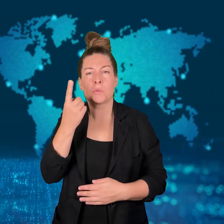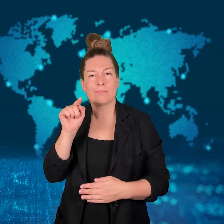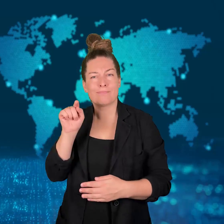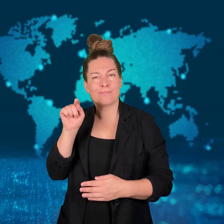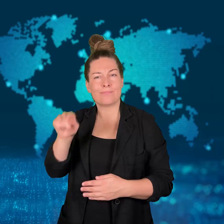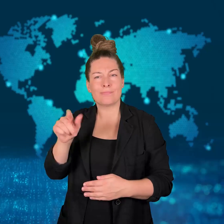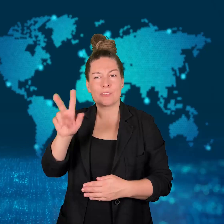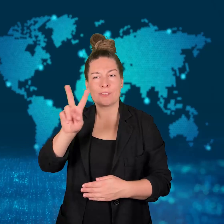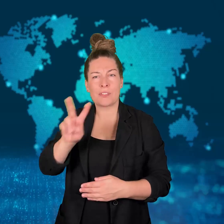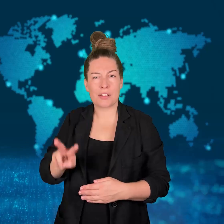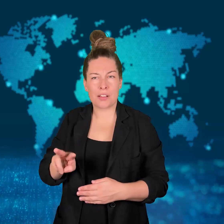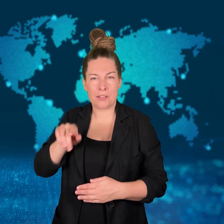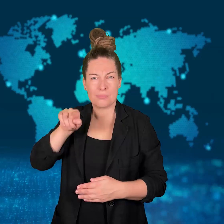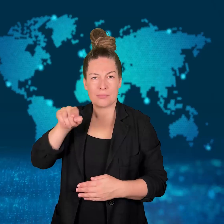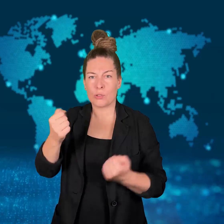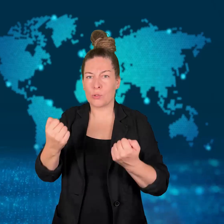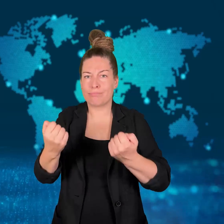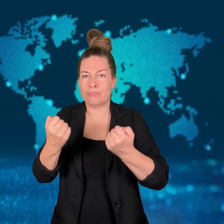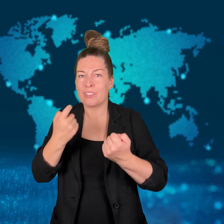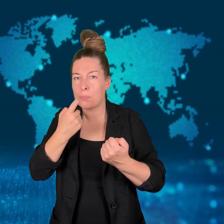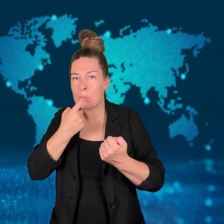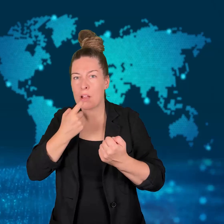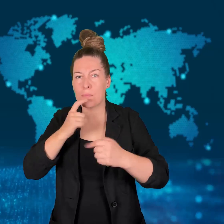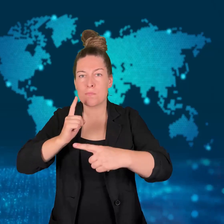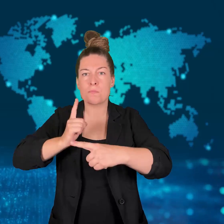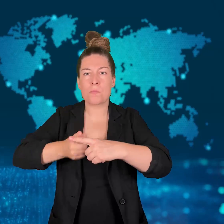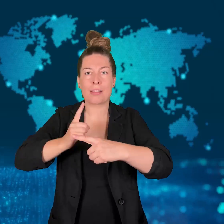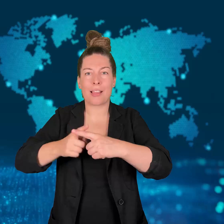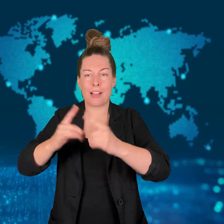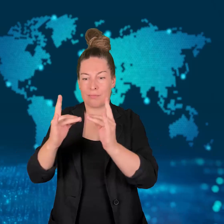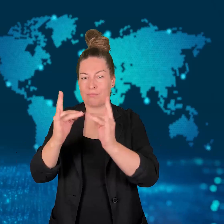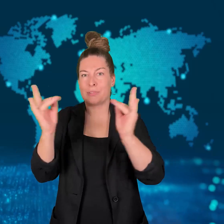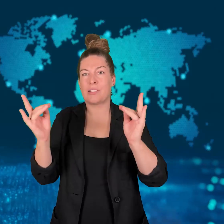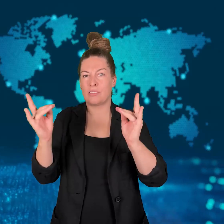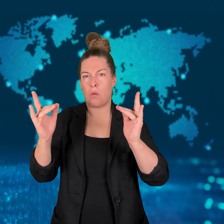Reports say that two motorbikes and 10 cars were swept into the river.